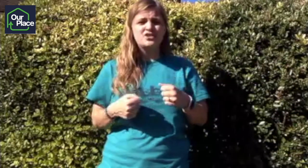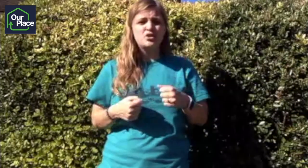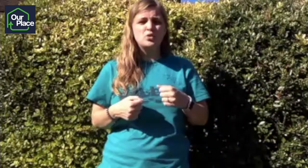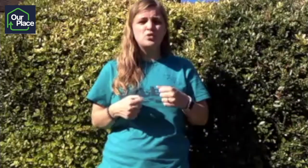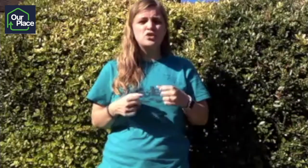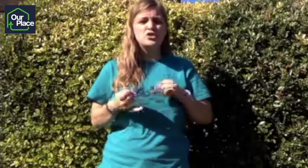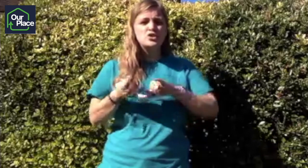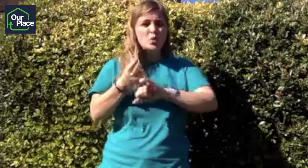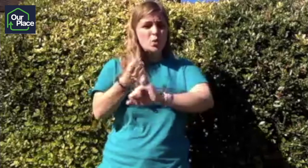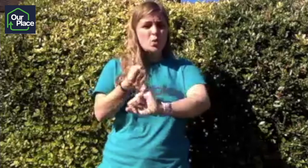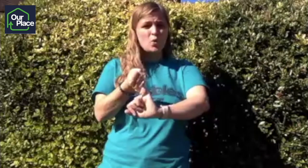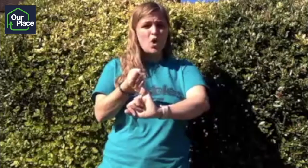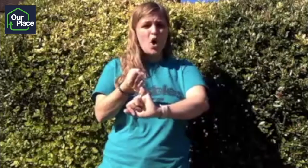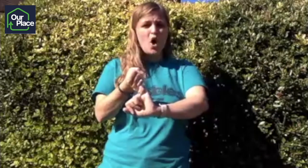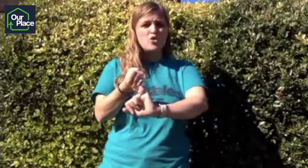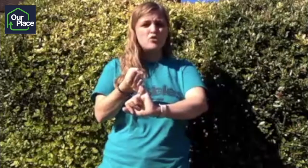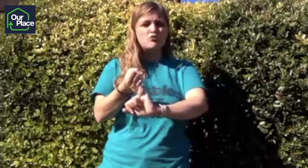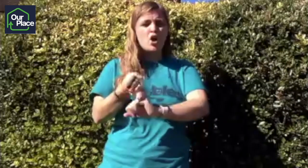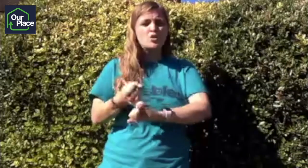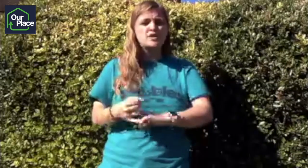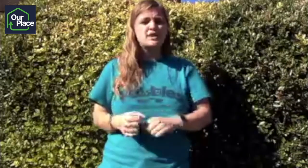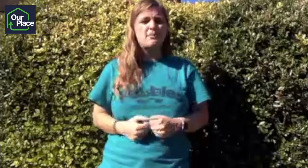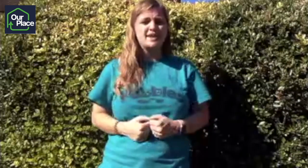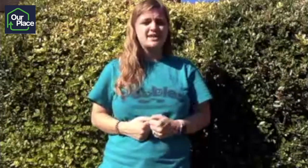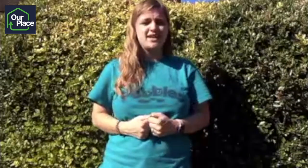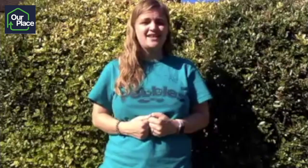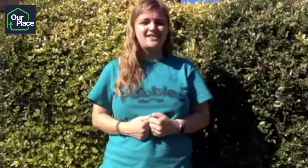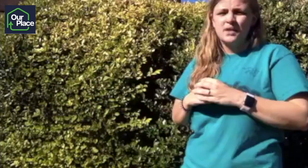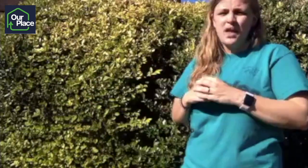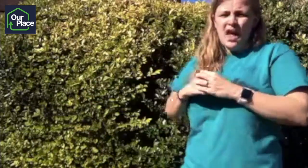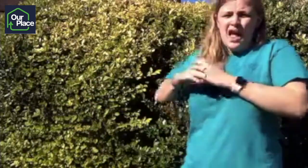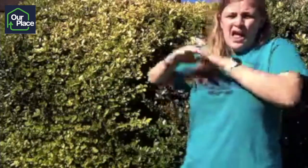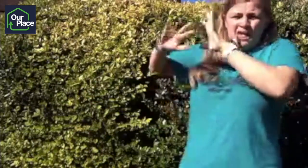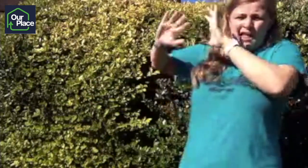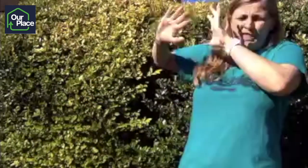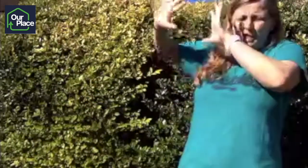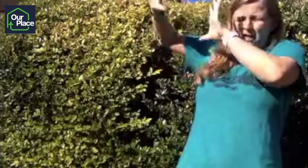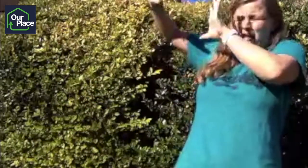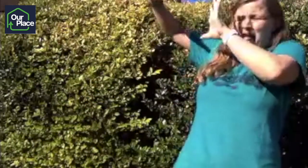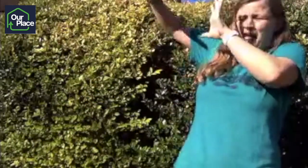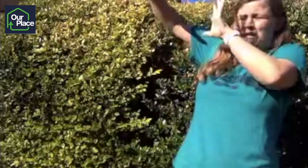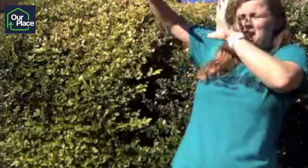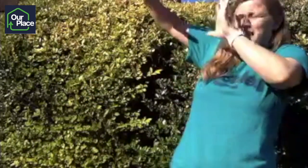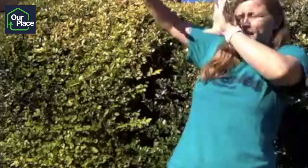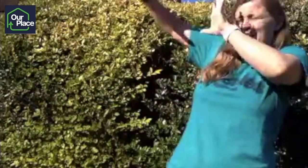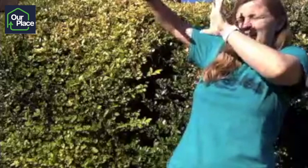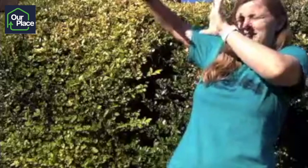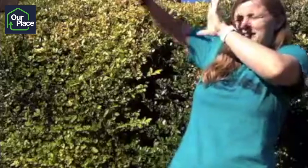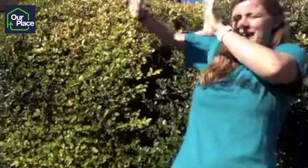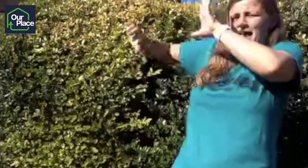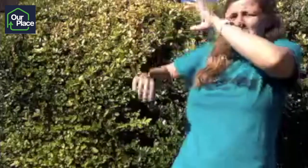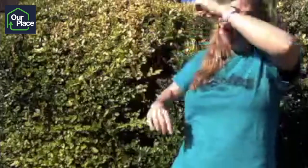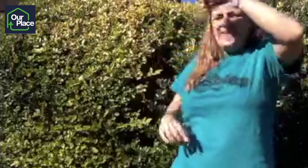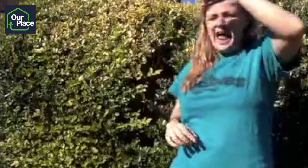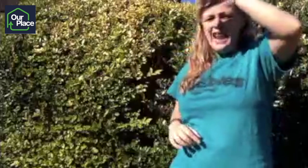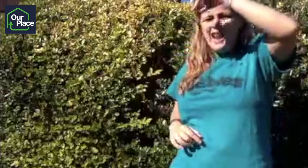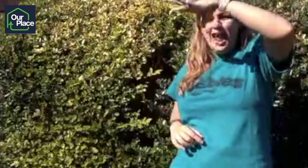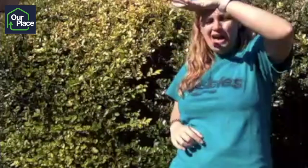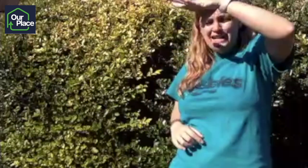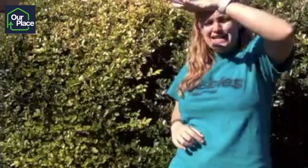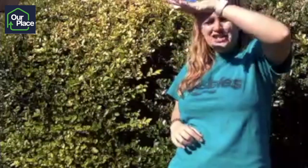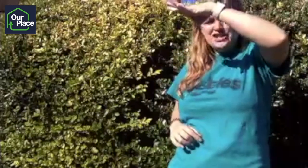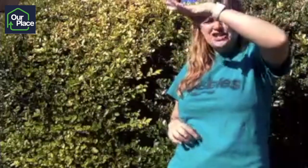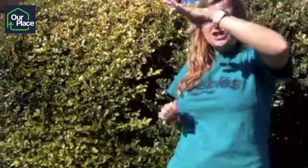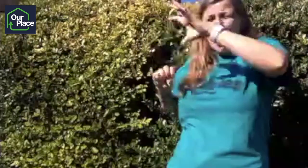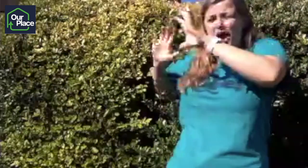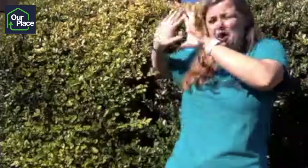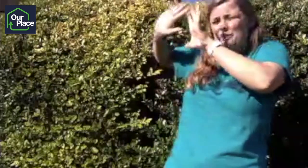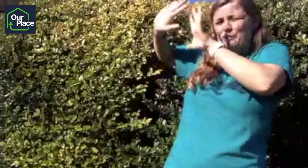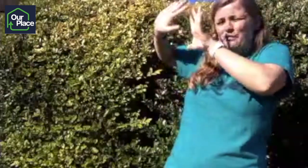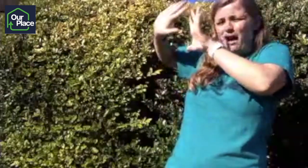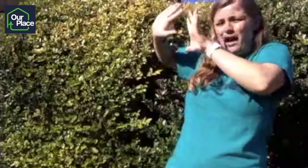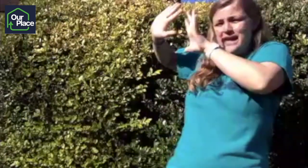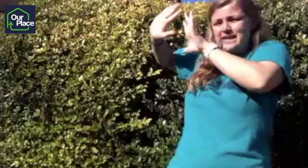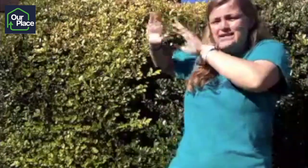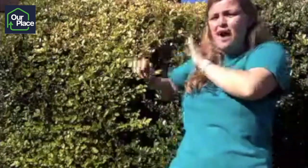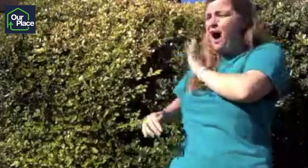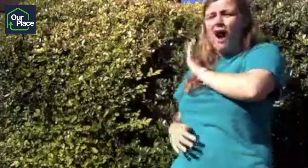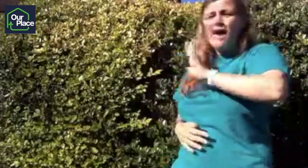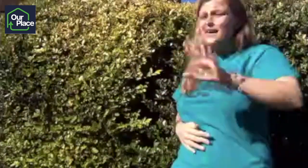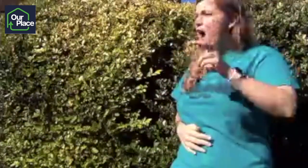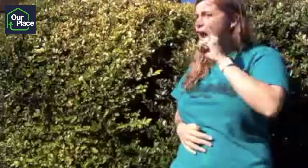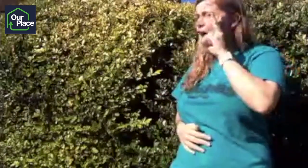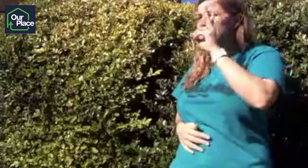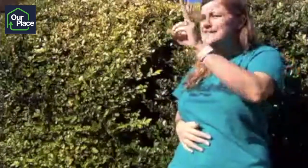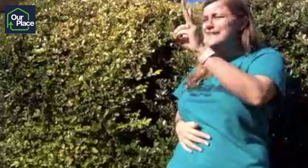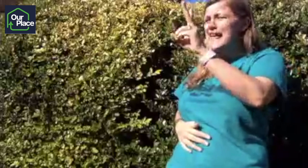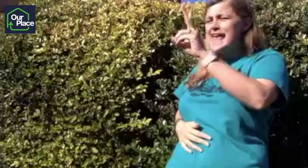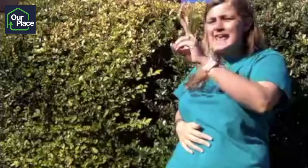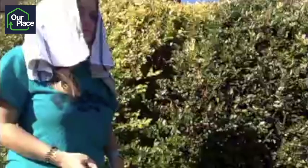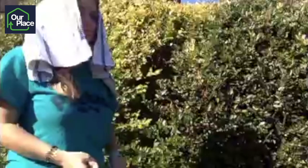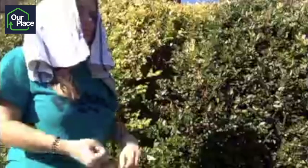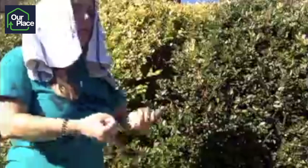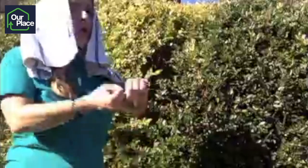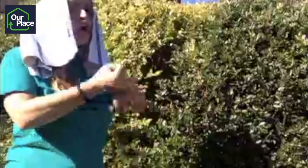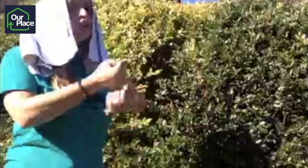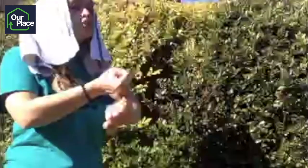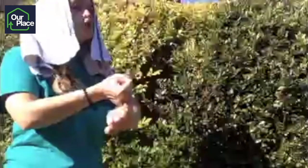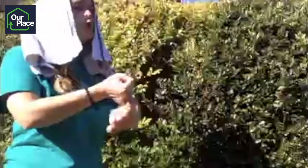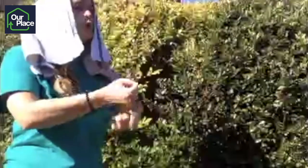called Saul on the road to Damascus oh gosh that light is so bright I can't see saul